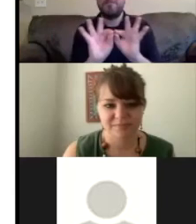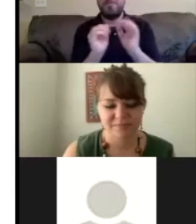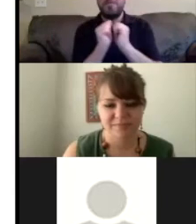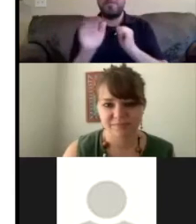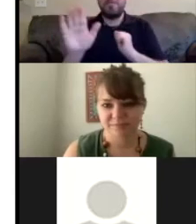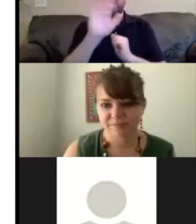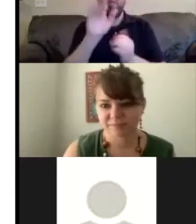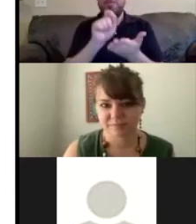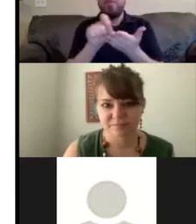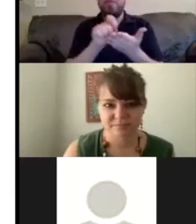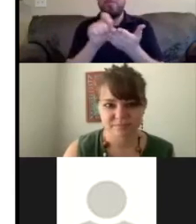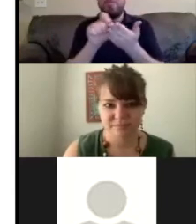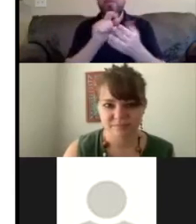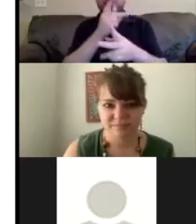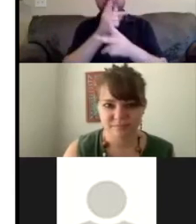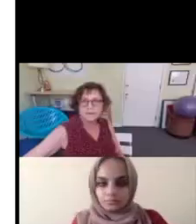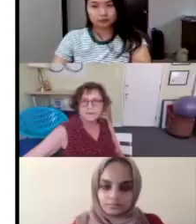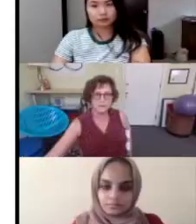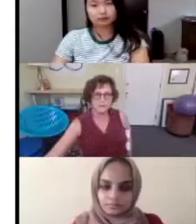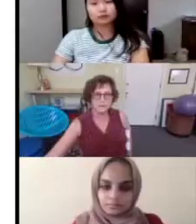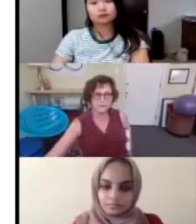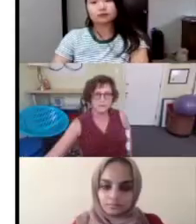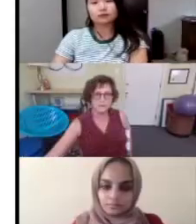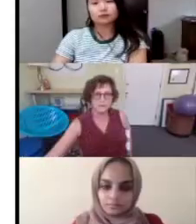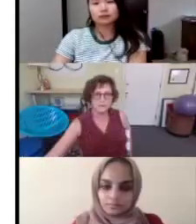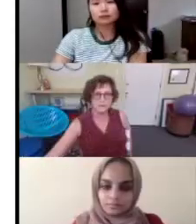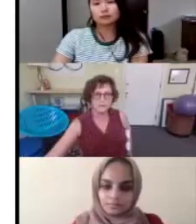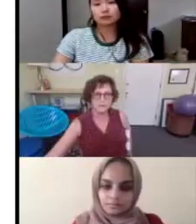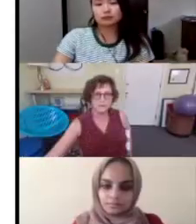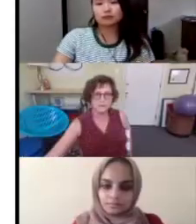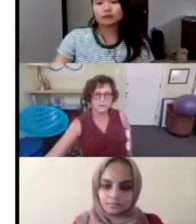Take care of your writing, especially as we're going through this time where we're experiencing